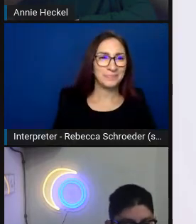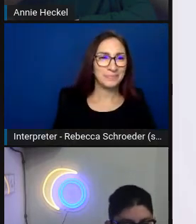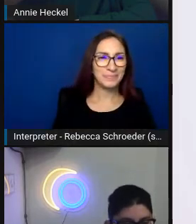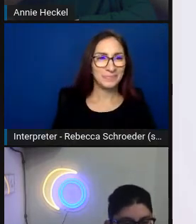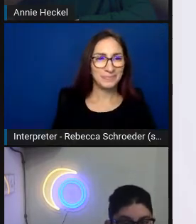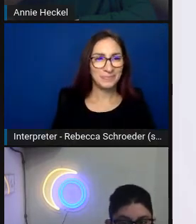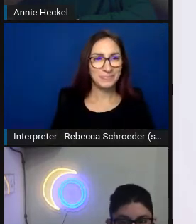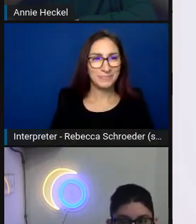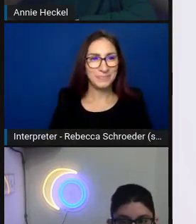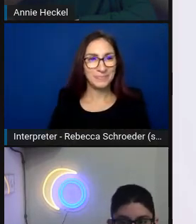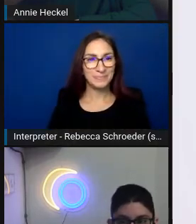All right.